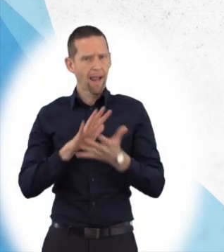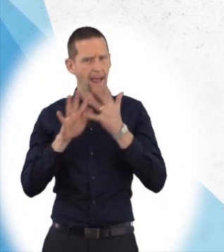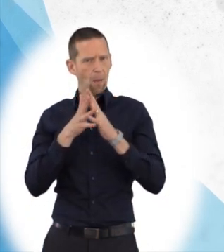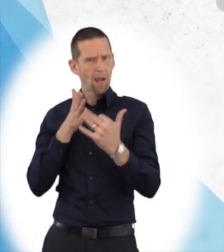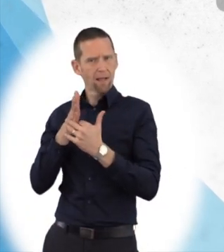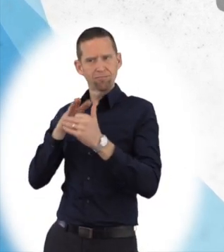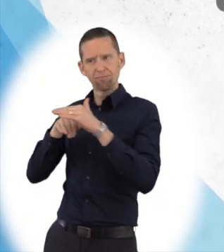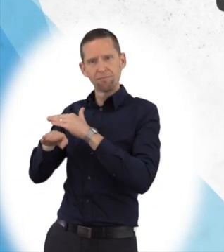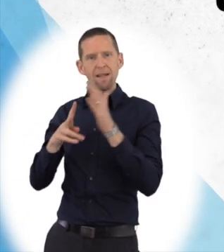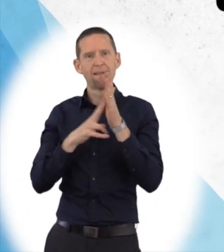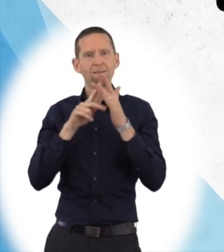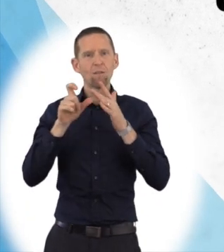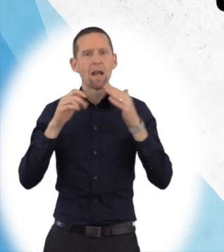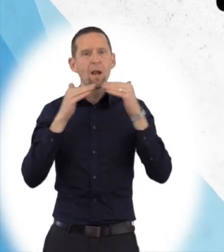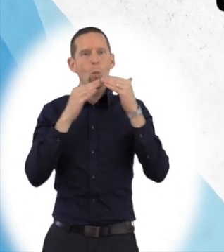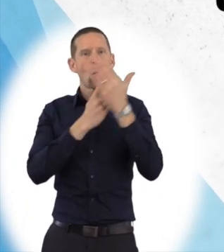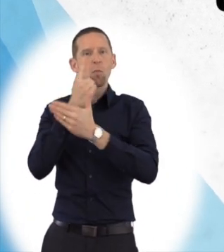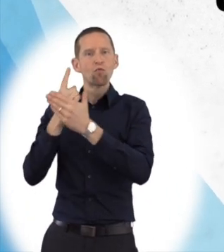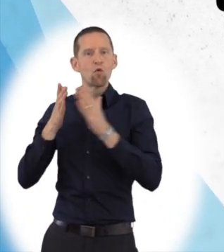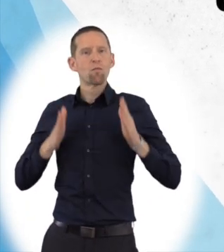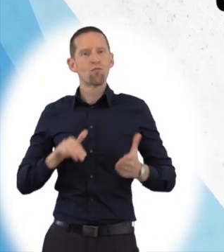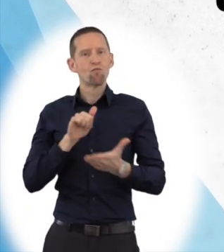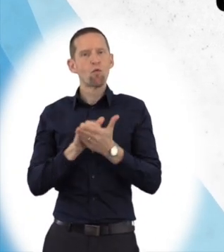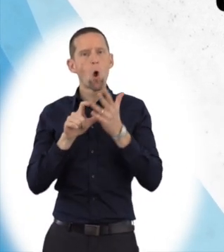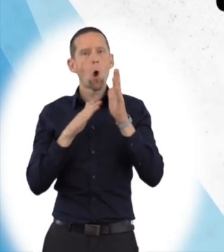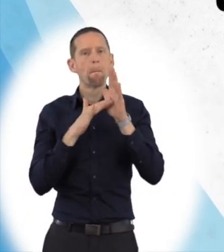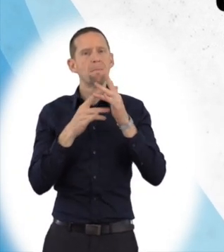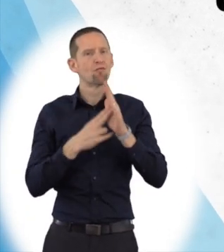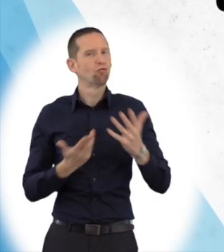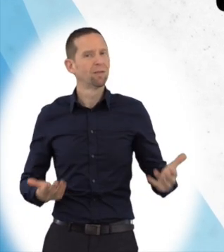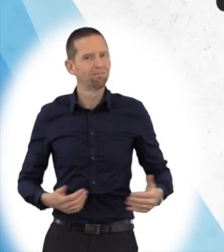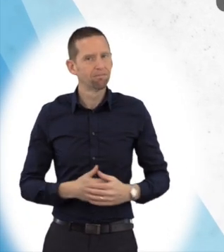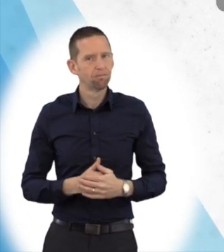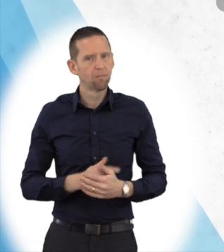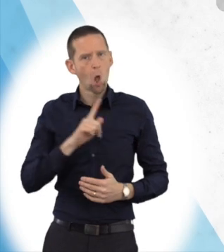How to access the Victorian Equal Opportunity and Human Rights Commission